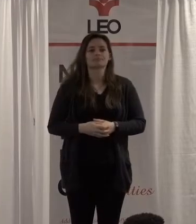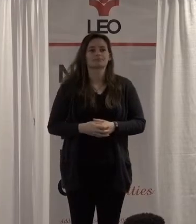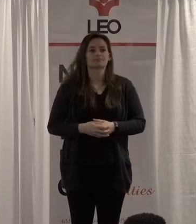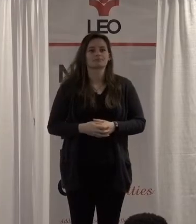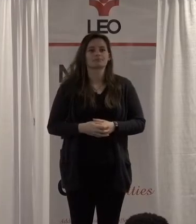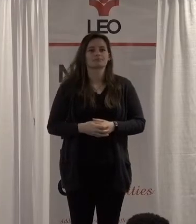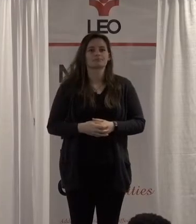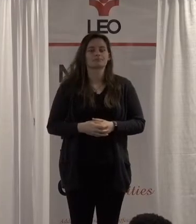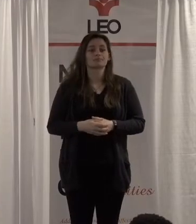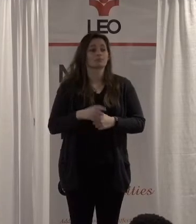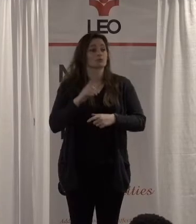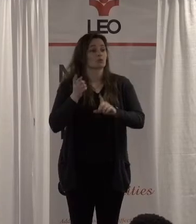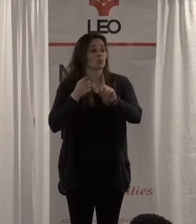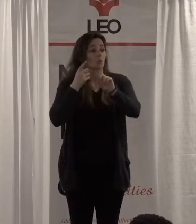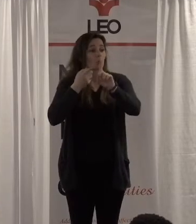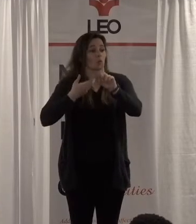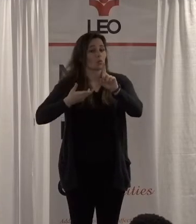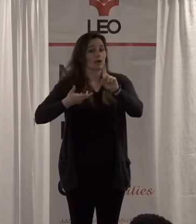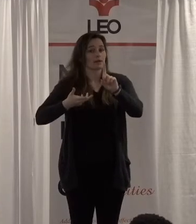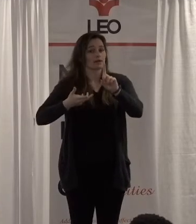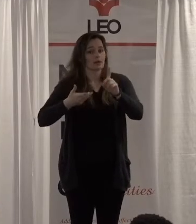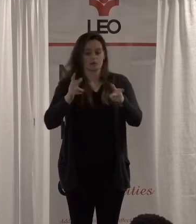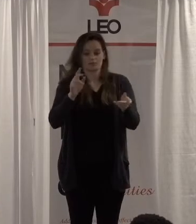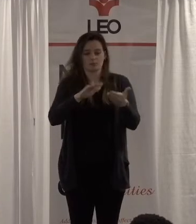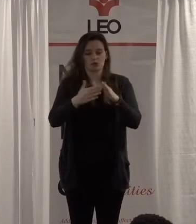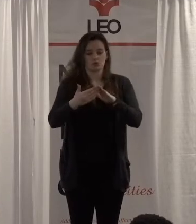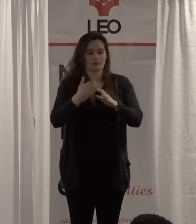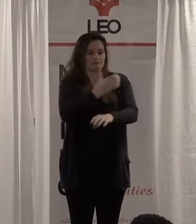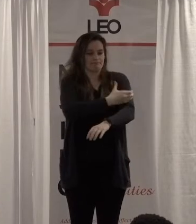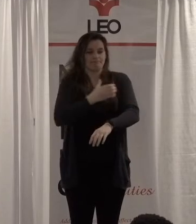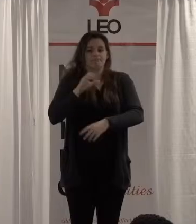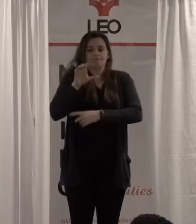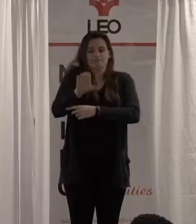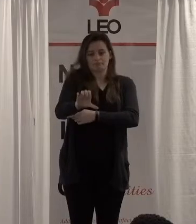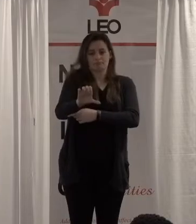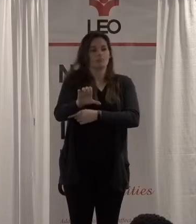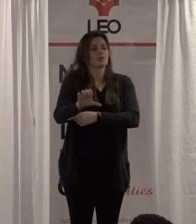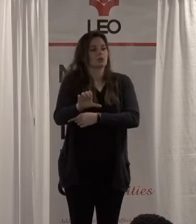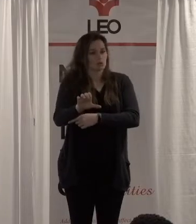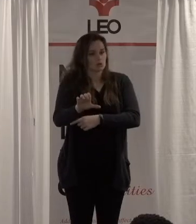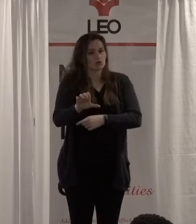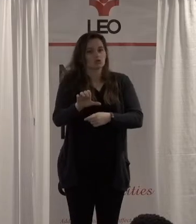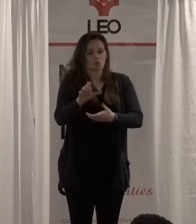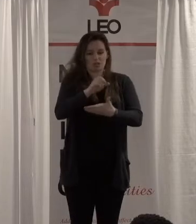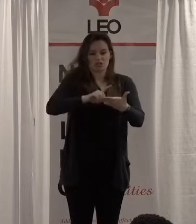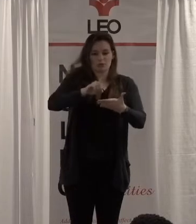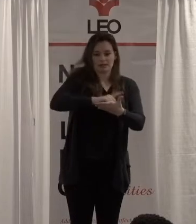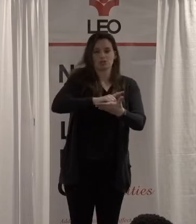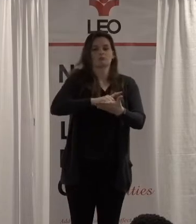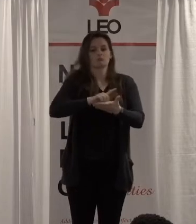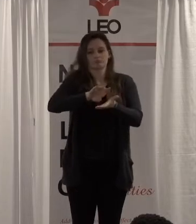BY EMPOWERING COMMUNITIES TO COMBAT DISCRIMINATION THROUGH EDUCATION THAT'S ACCESSIBLE